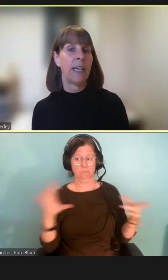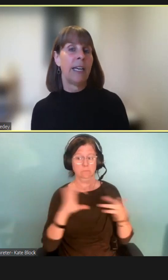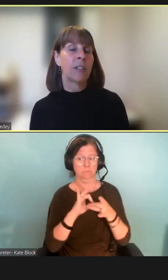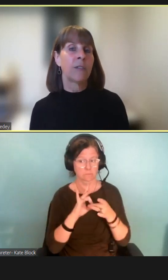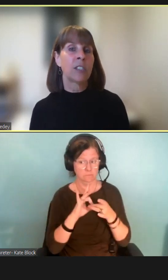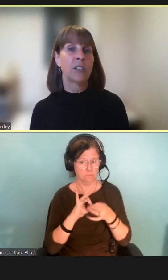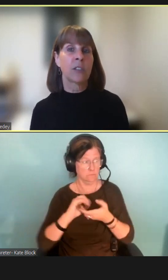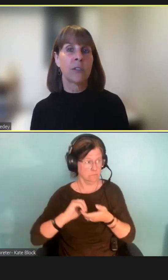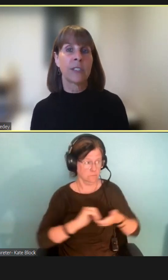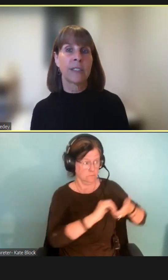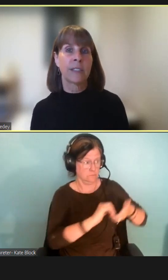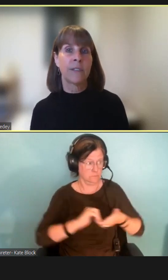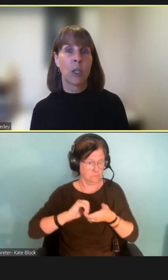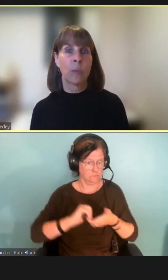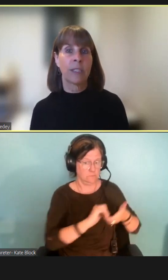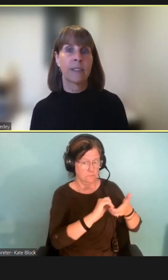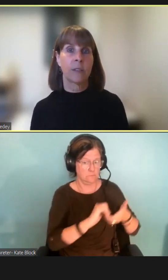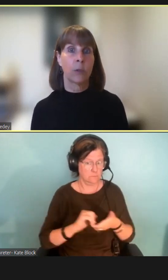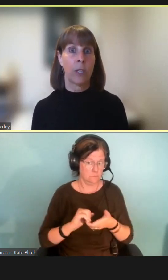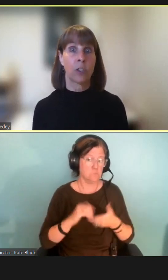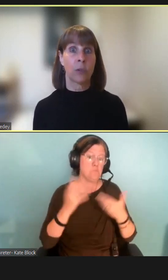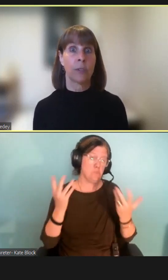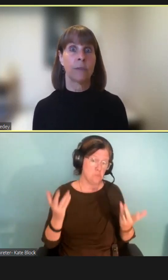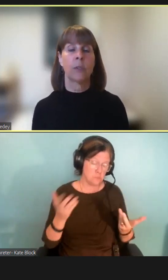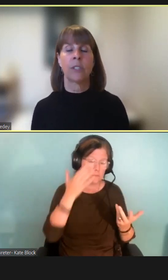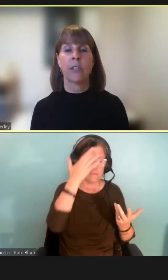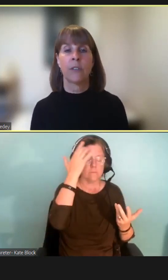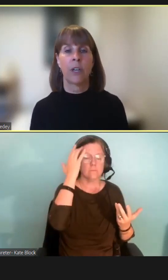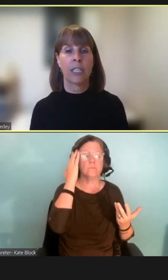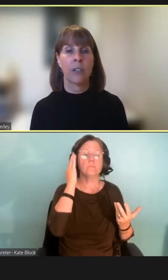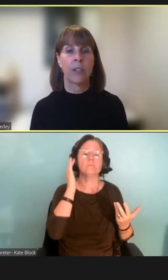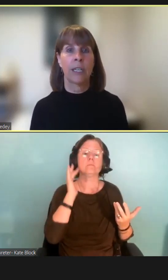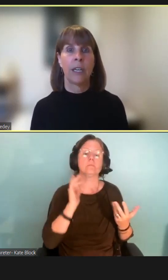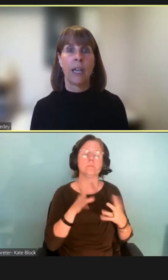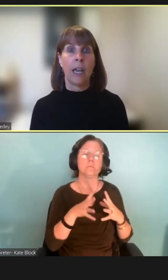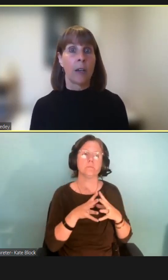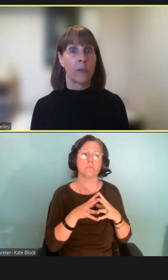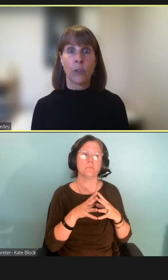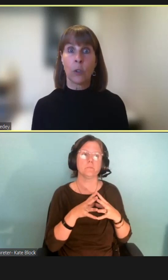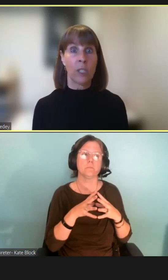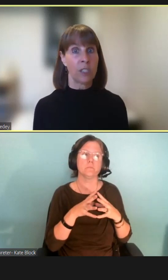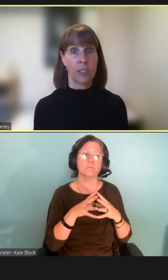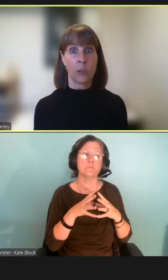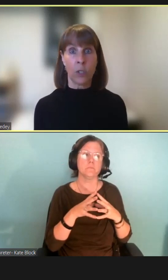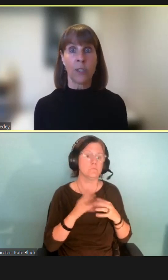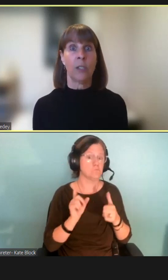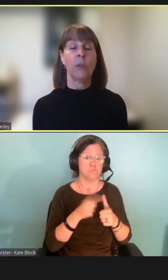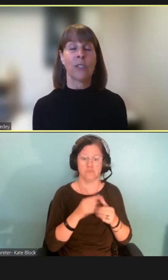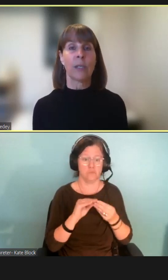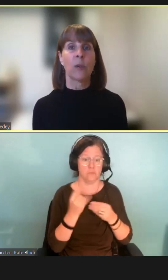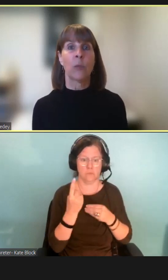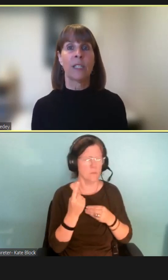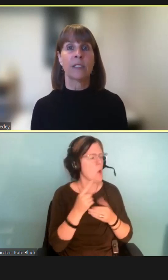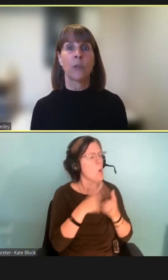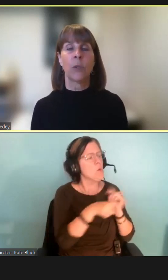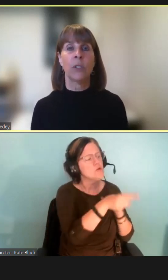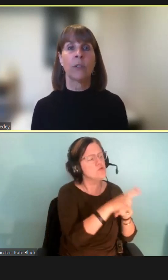intervention services to families who have children who are DEA for hard of hearing first question is what are they using because if you're partnering with